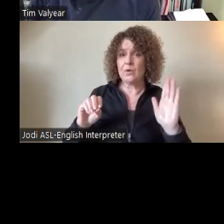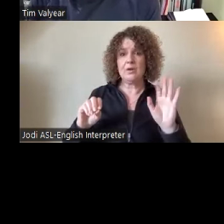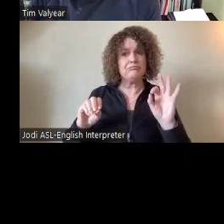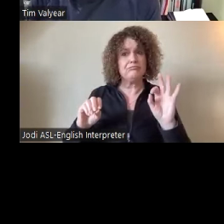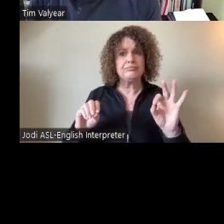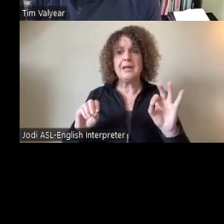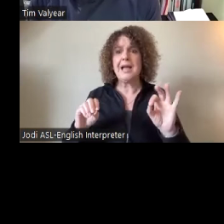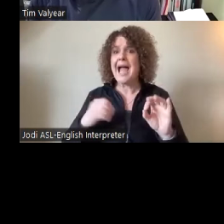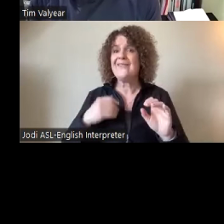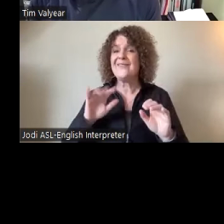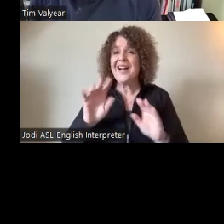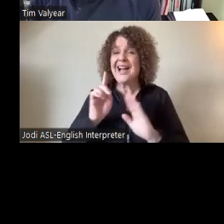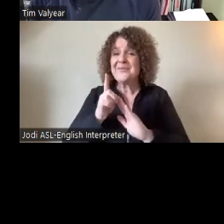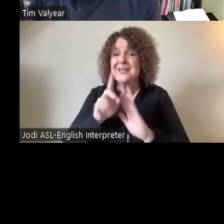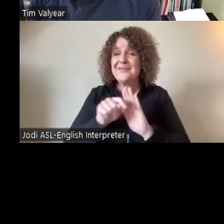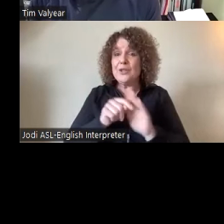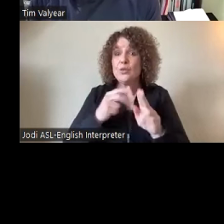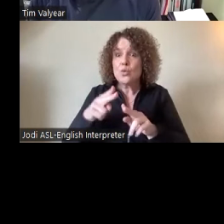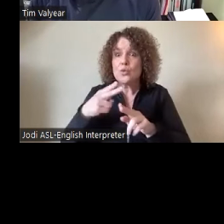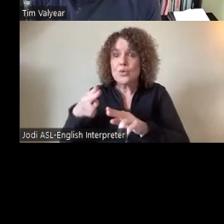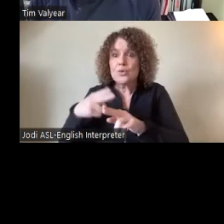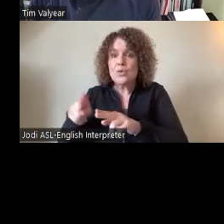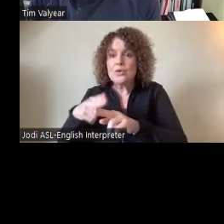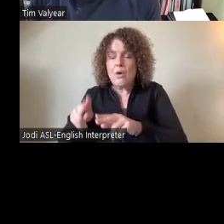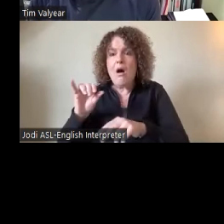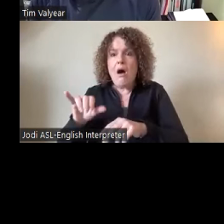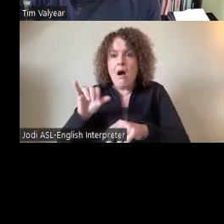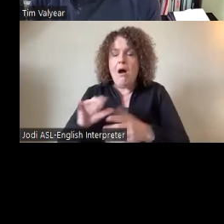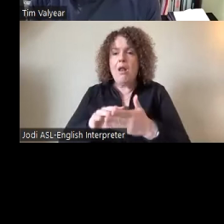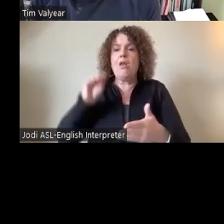you haven't gotten a vaccine . The W.H.O., which Tim said